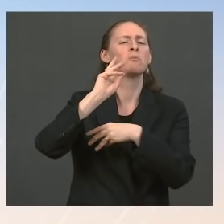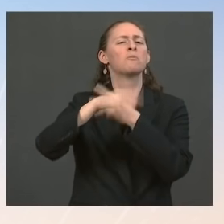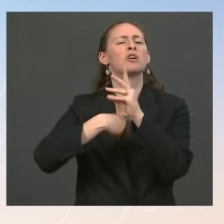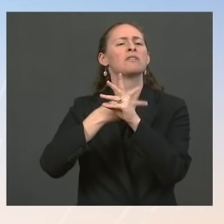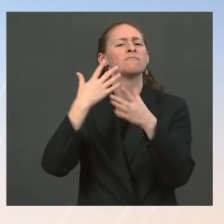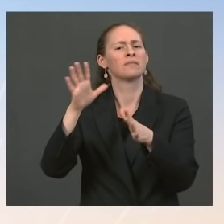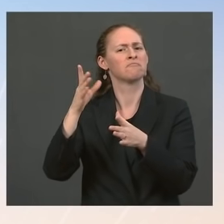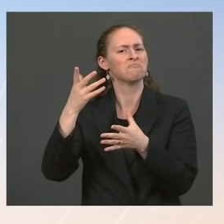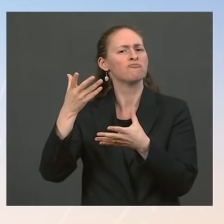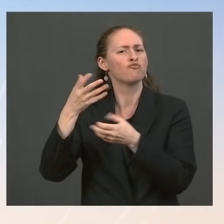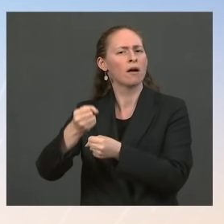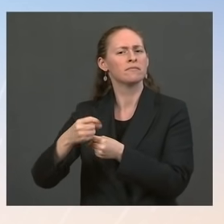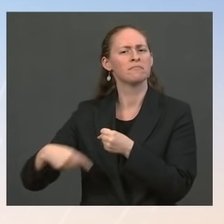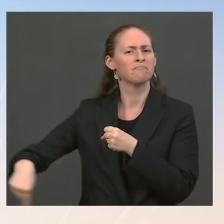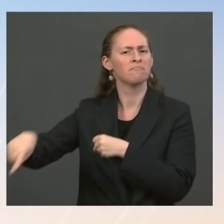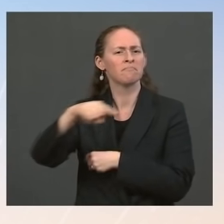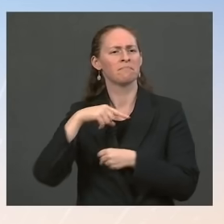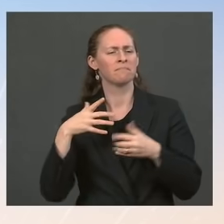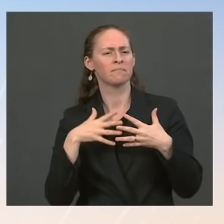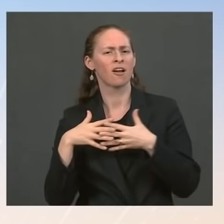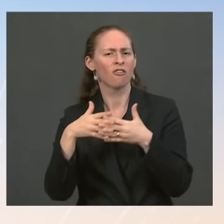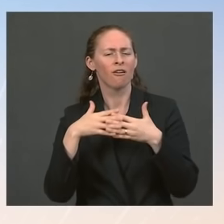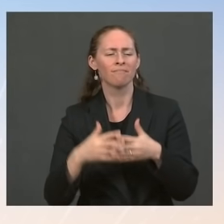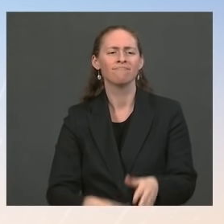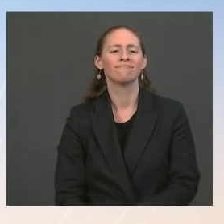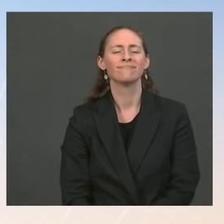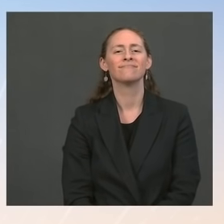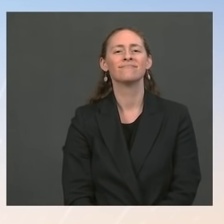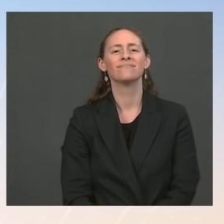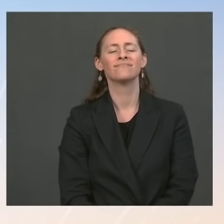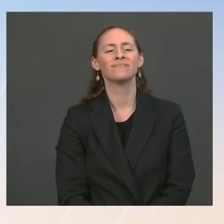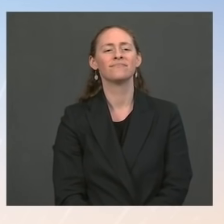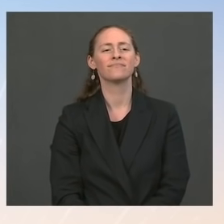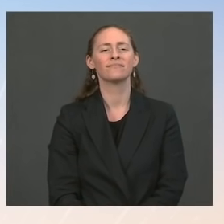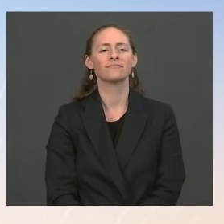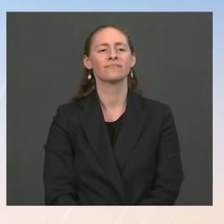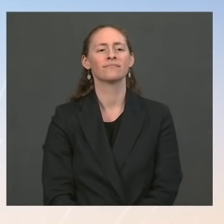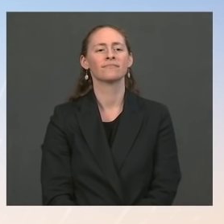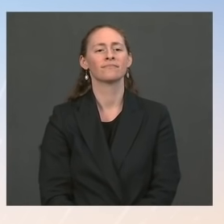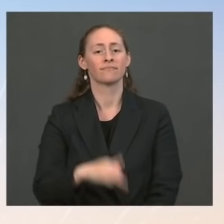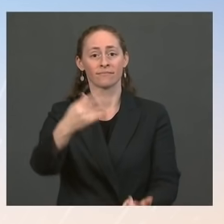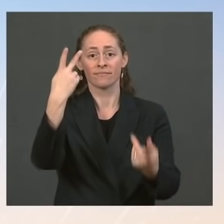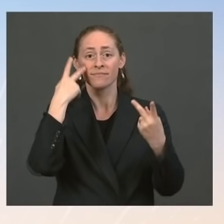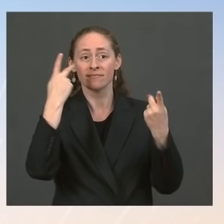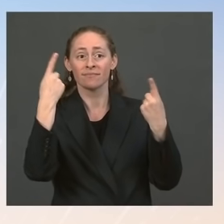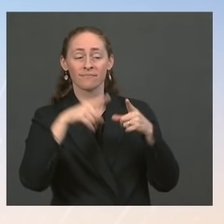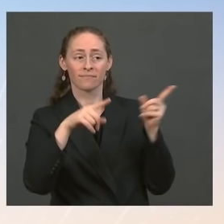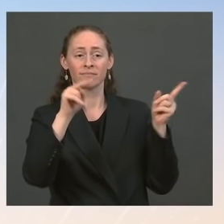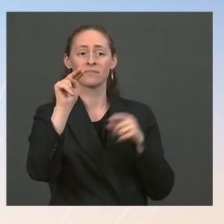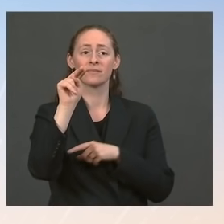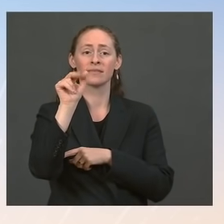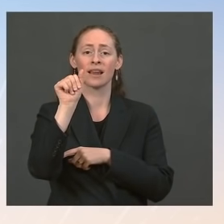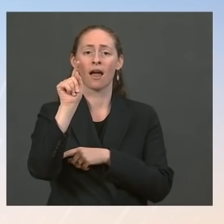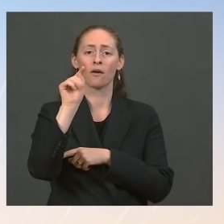And what we also look at is the fact that the NATO Secretary-General has affirmed that our allies were consulted on the President's decisions.